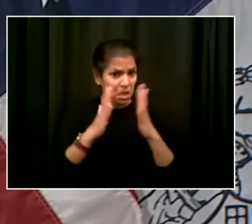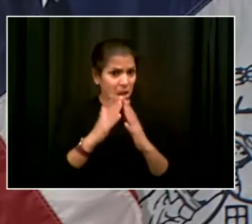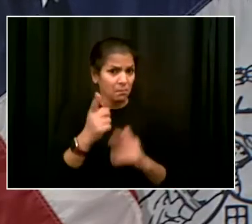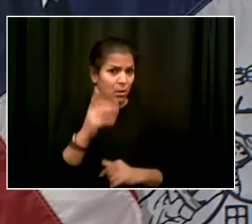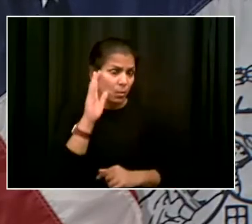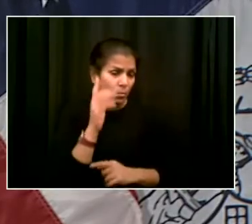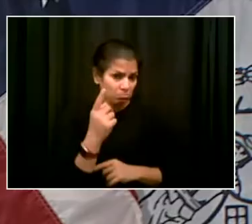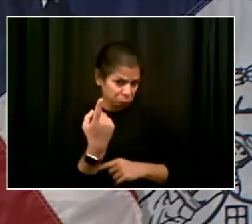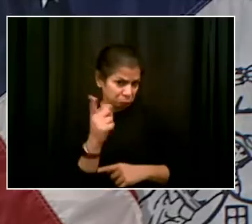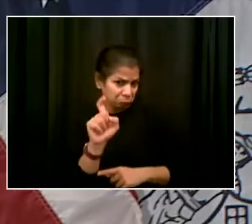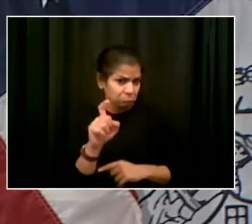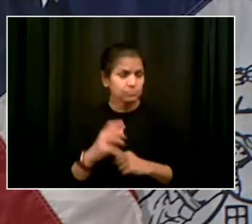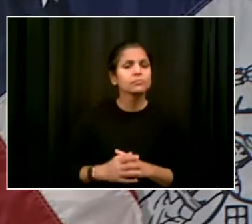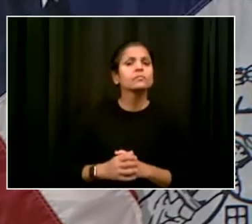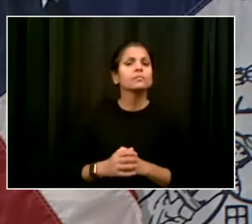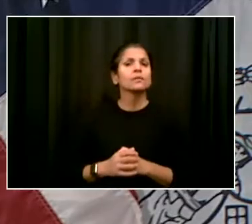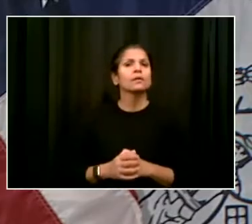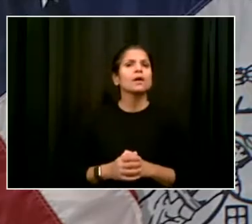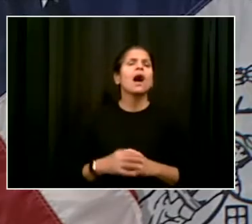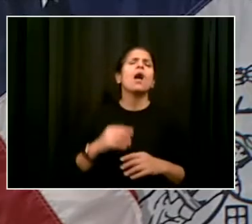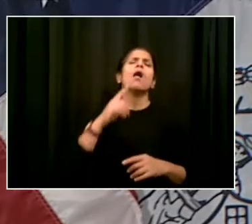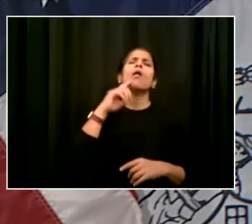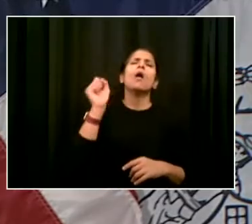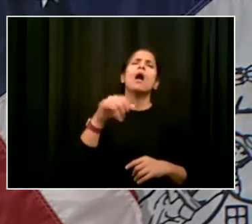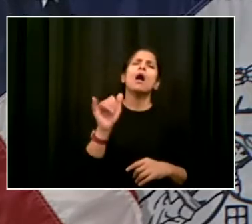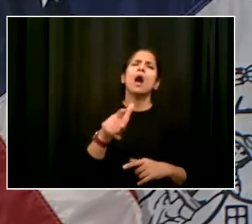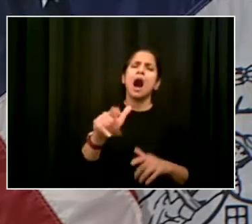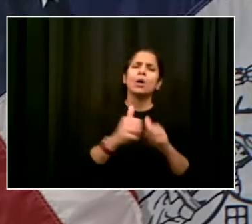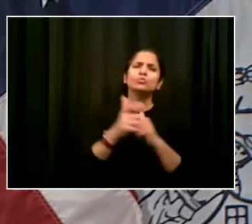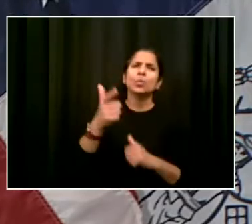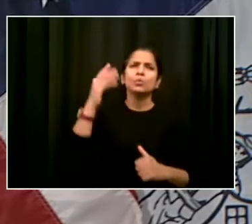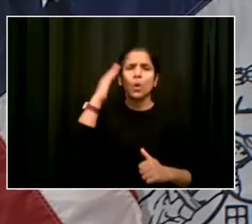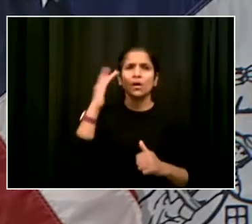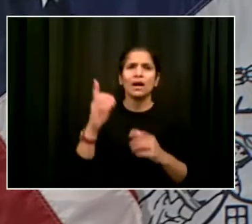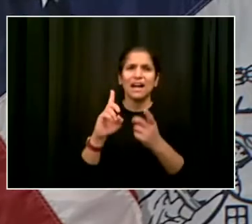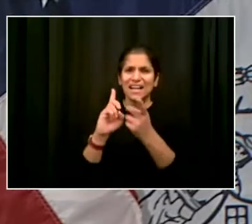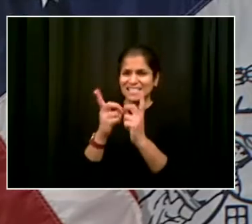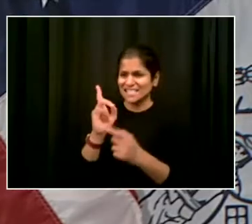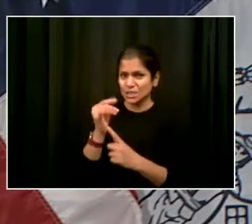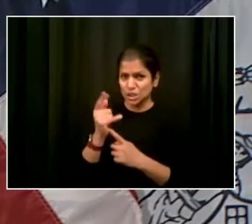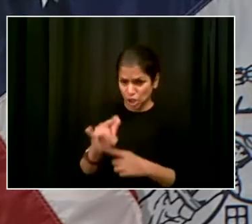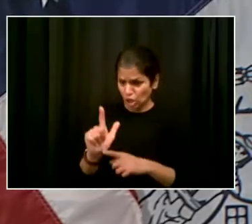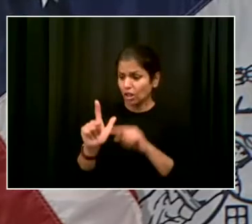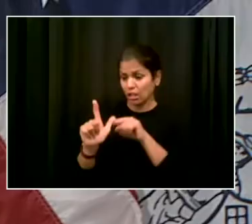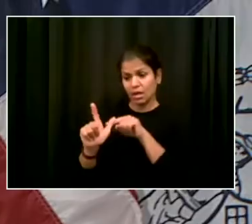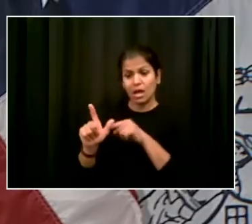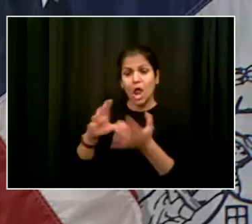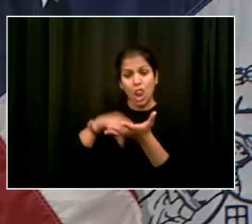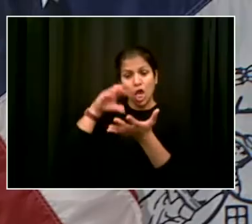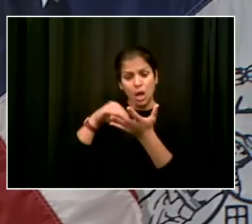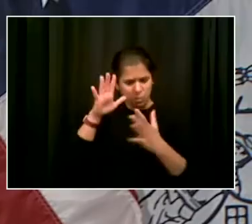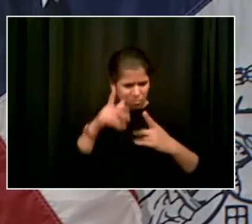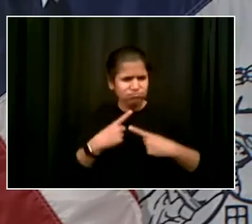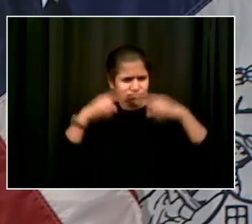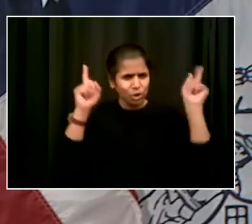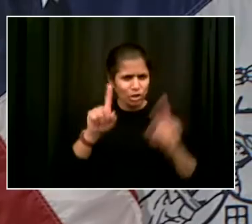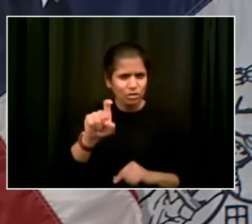EVIDENCE DO YOU HAVE THAT THE DIGIIL TAAPPROACH WILL BE EFFECTIVE?